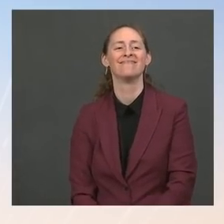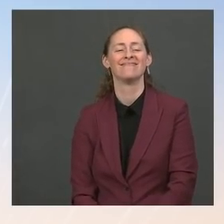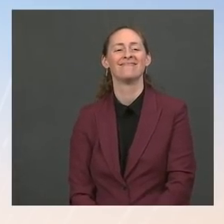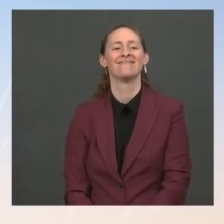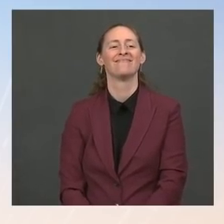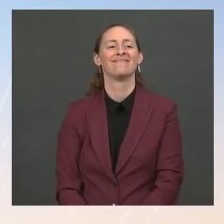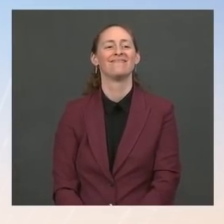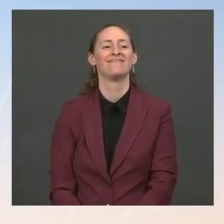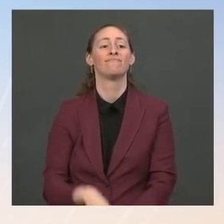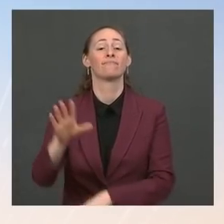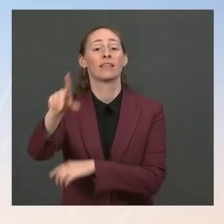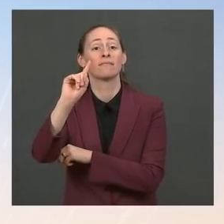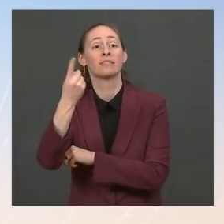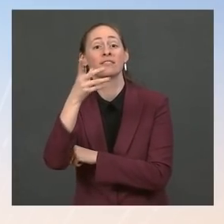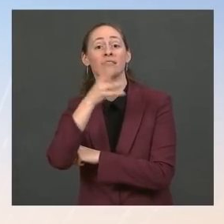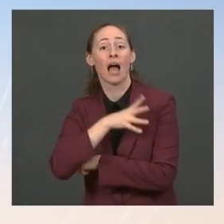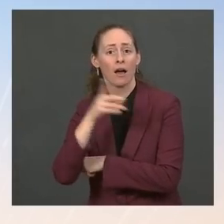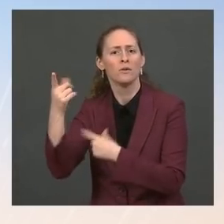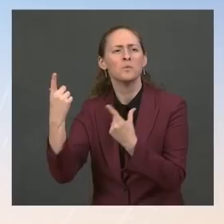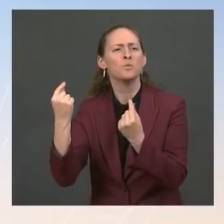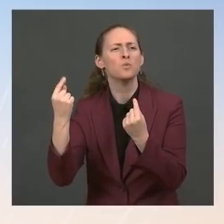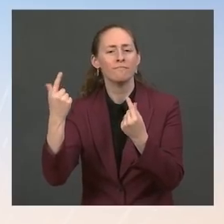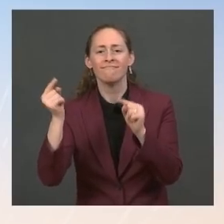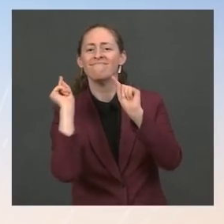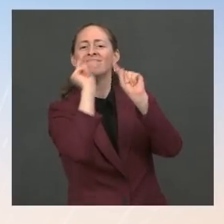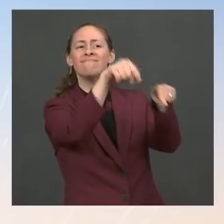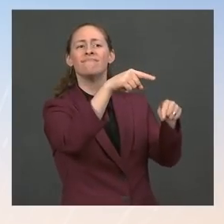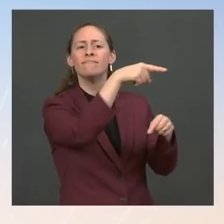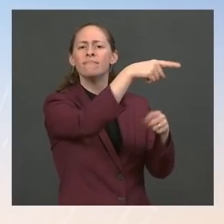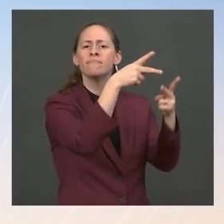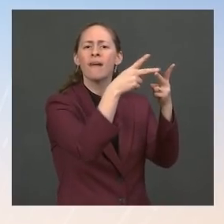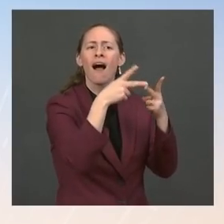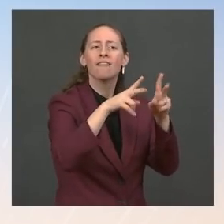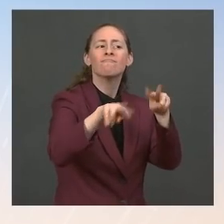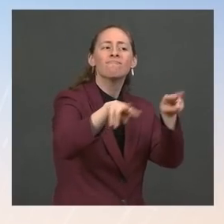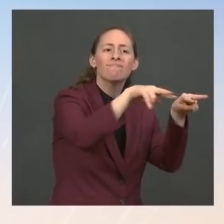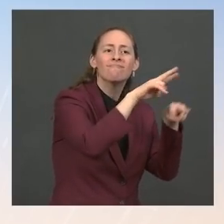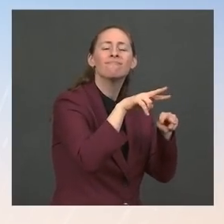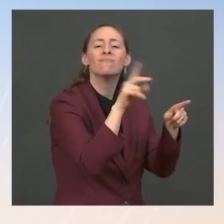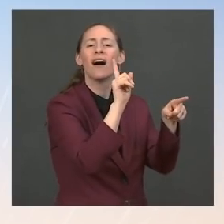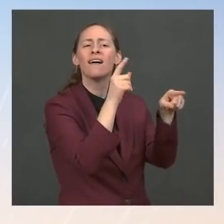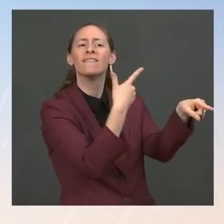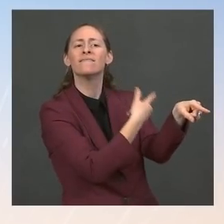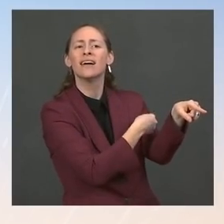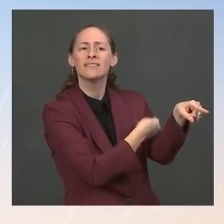to visit another site to help communicate with families, with parents about the safety